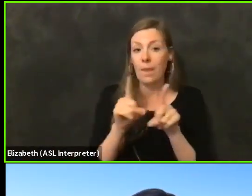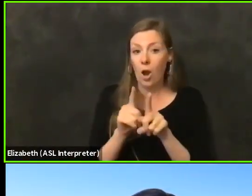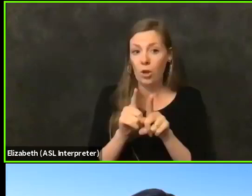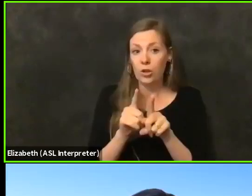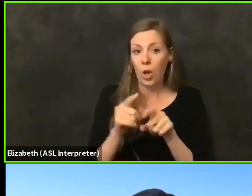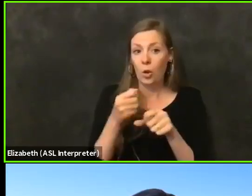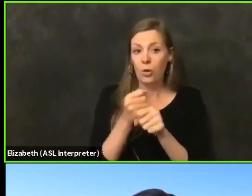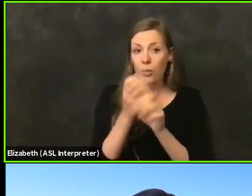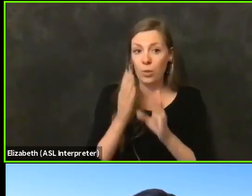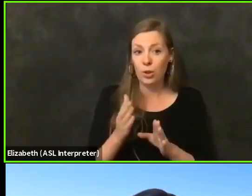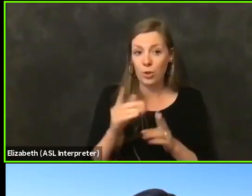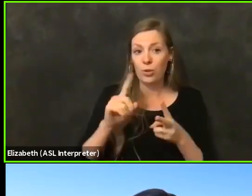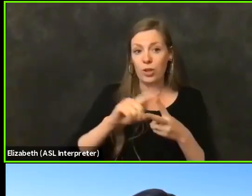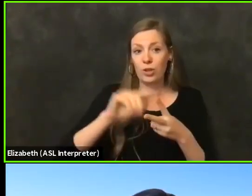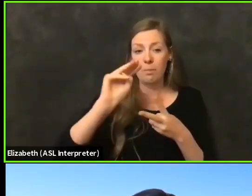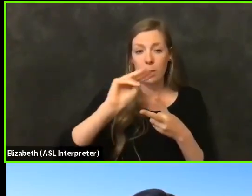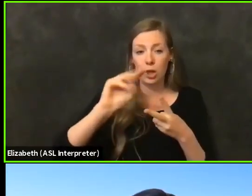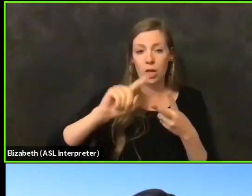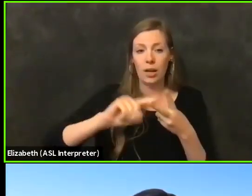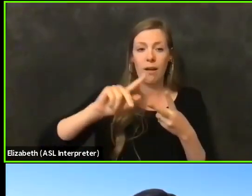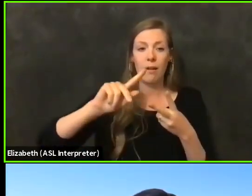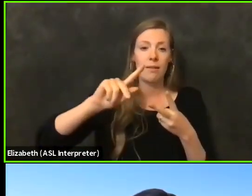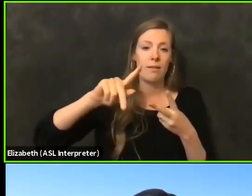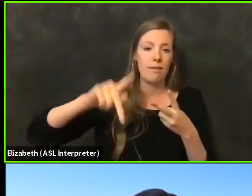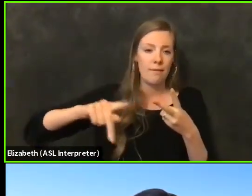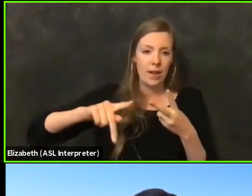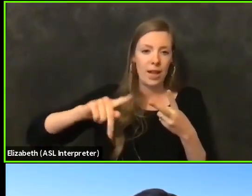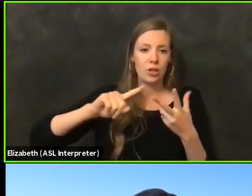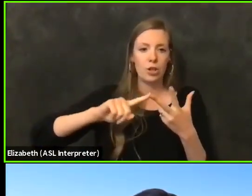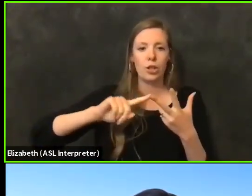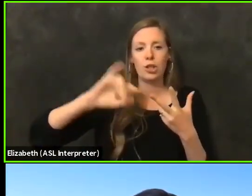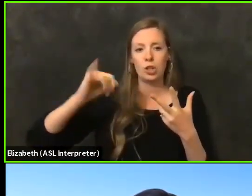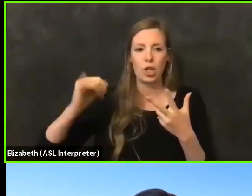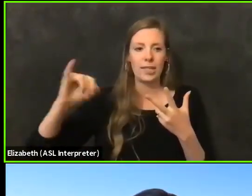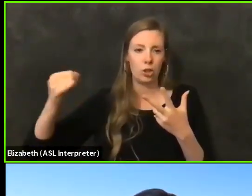Moderna, Pfizer and eventually Johnson Johnson will distribute the vaccines